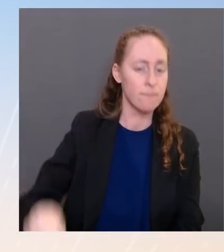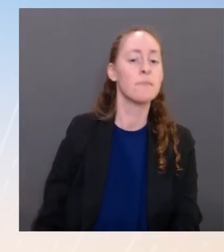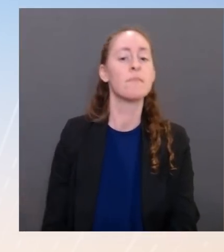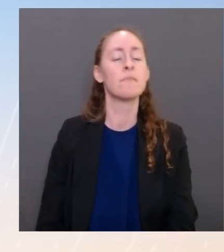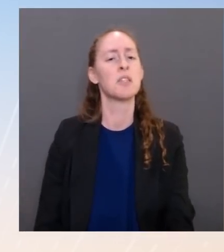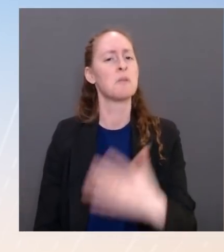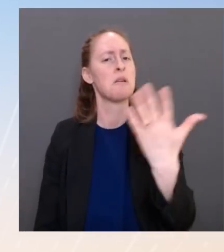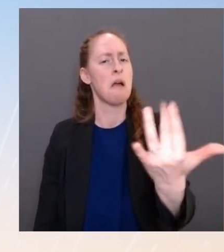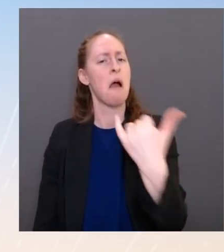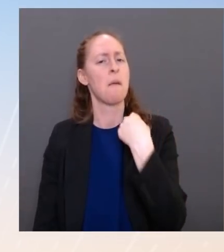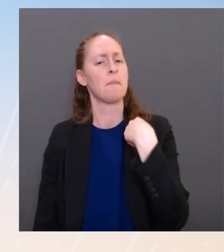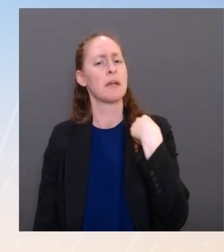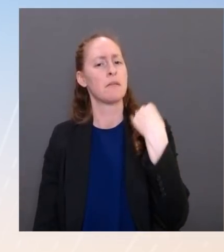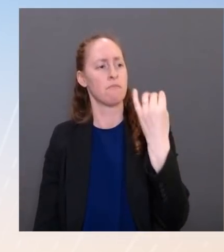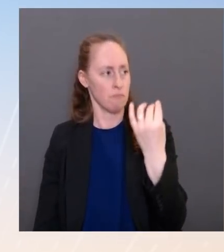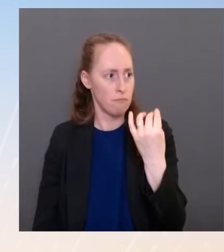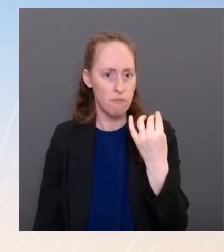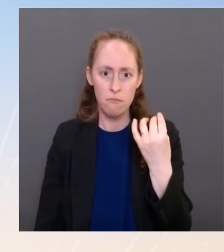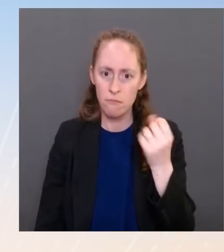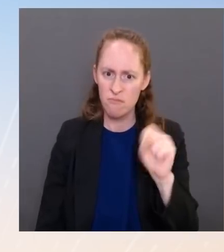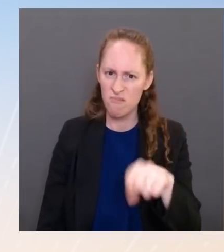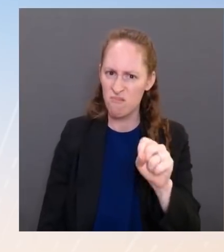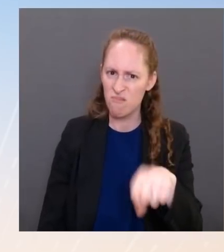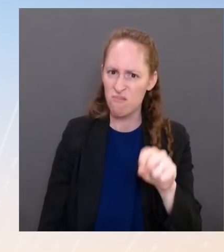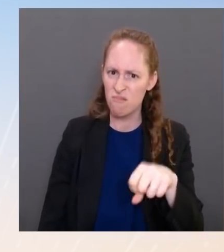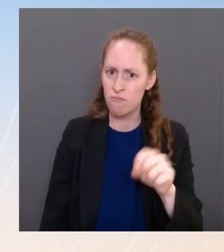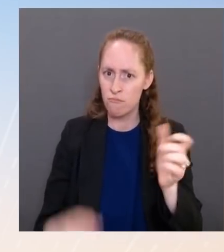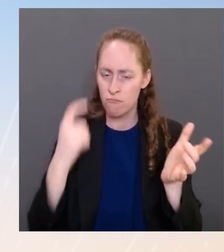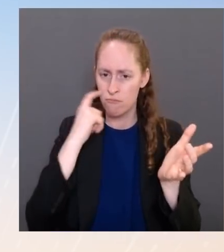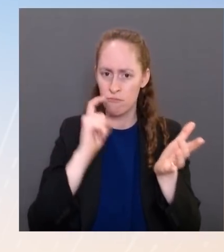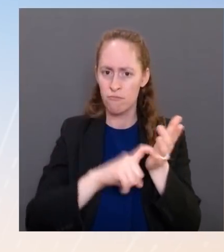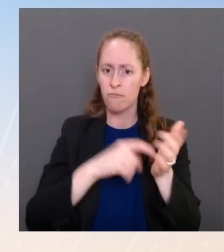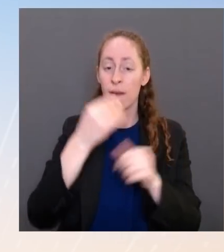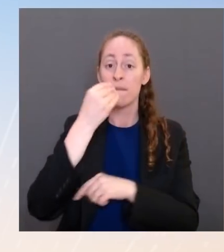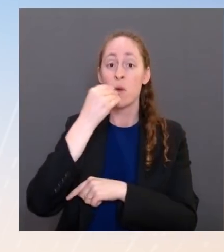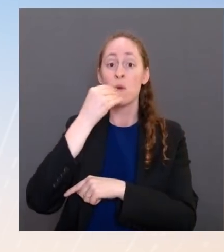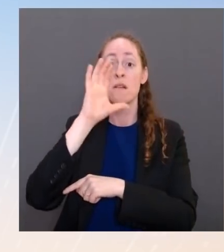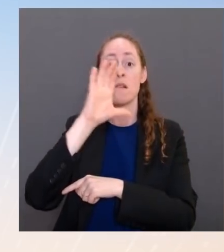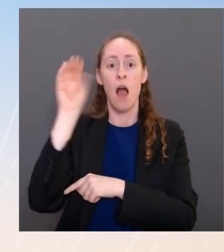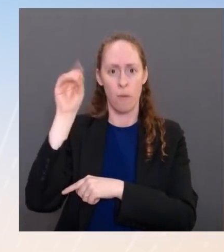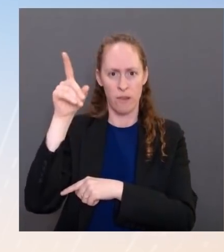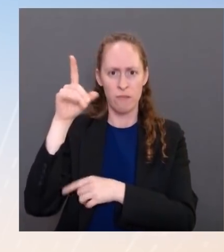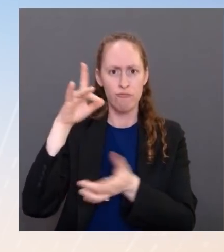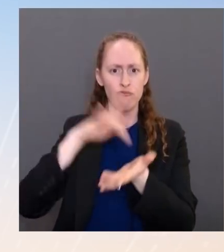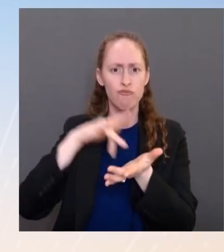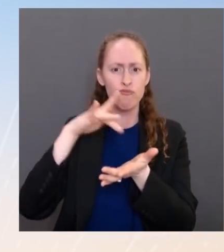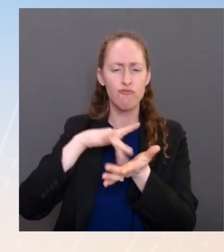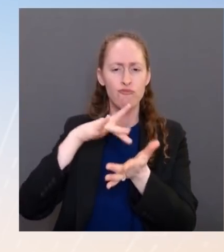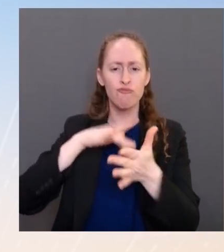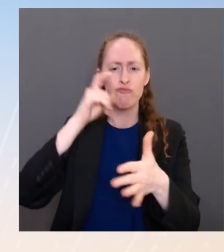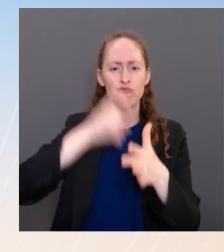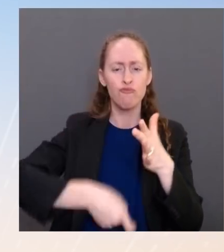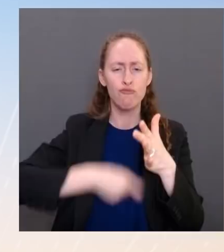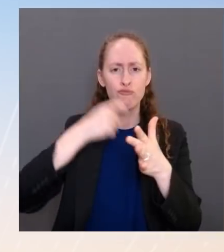Consumers are having a hard time dealing with what's at the grocery store and at the pump. Is the President going to start putting more of a focus